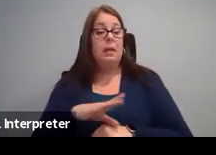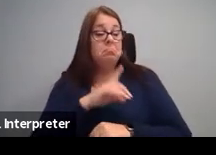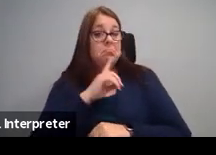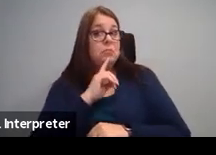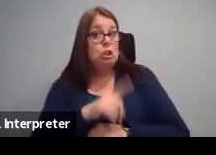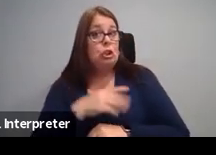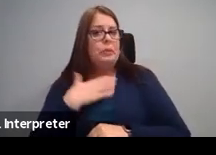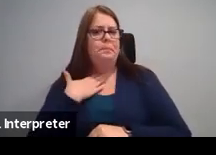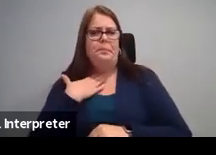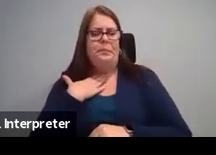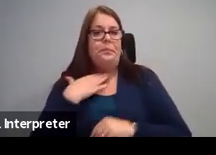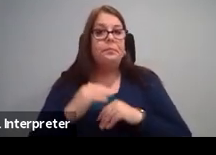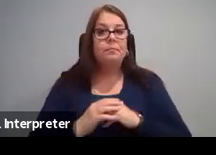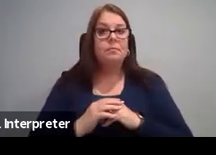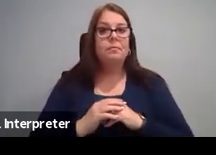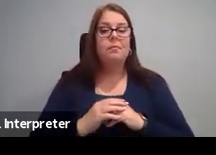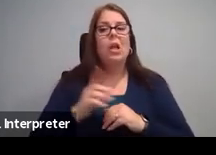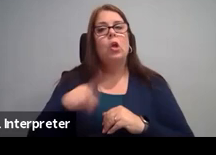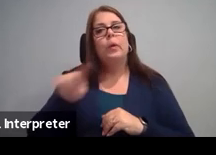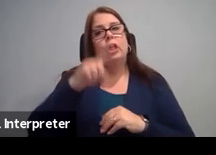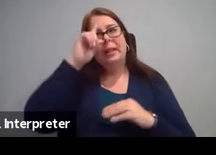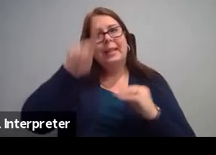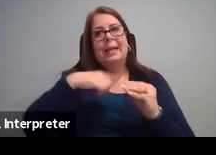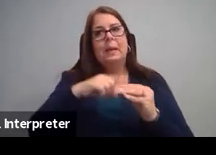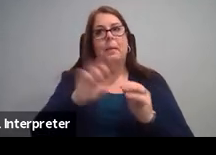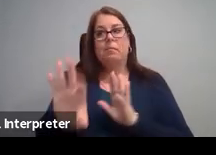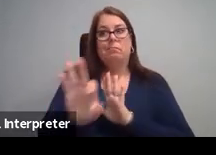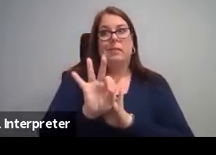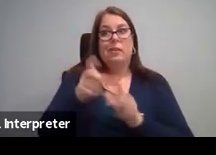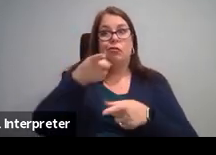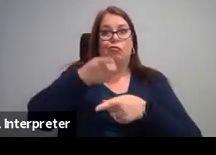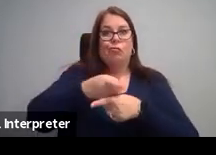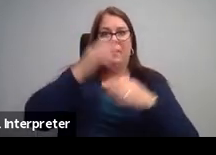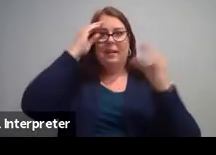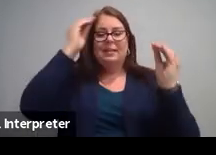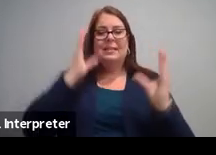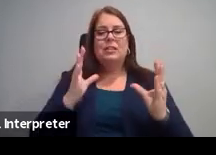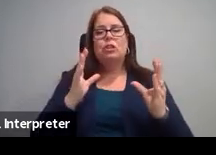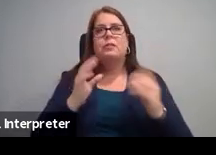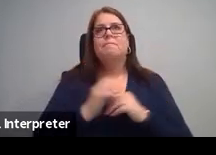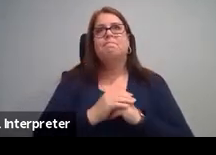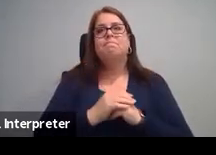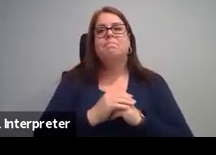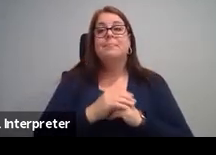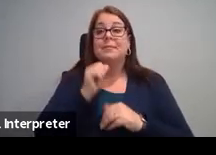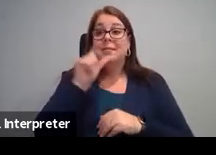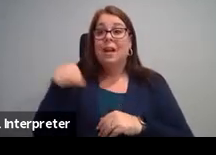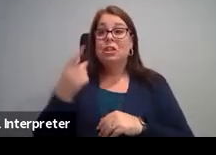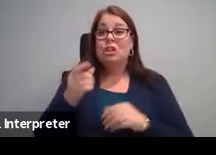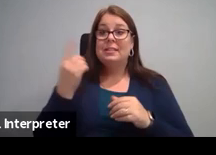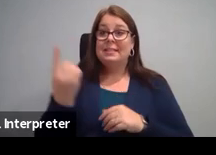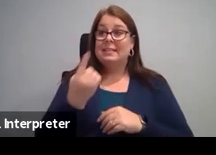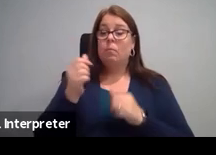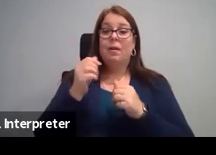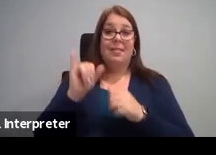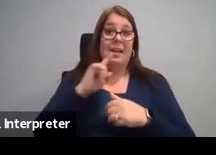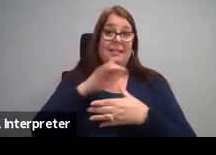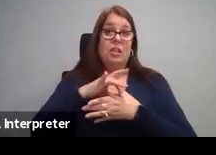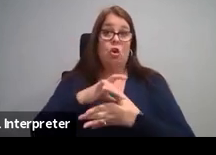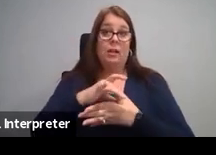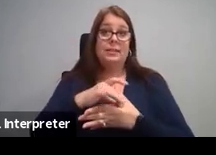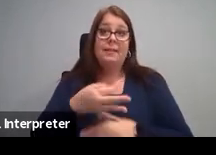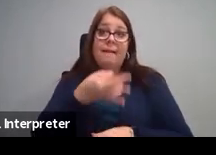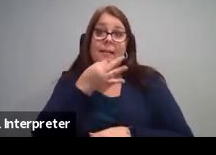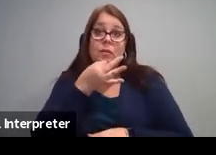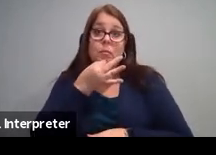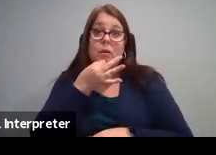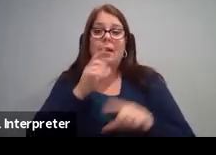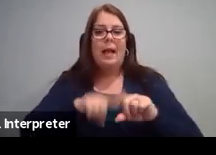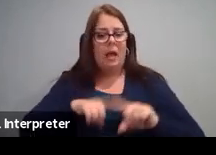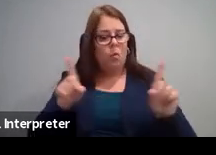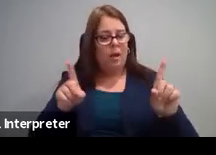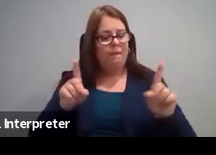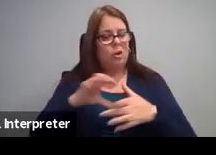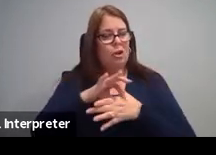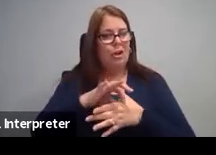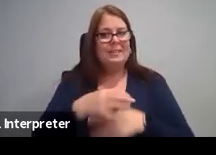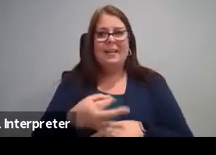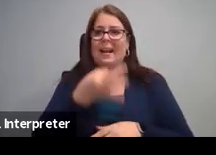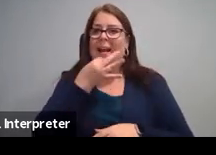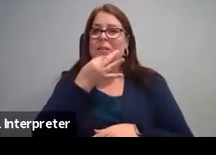Cathy Reznicek: So when you're thinking about finding the right teacher, there's more than just someone who's a content expert, although content expertise is essential.